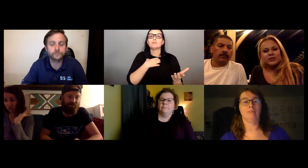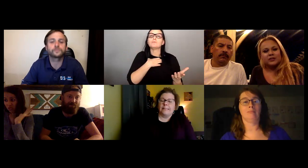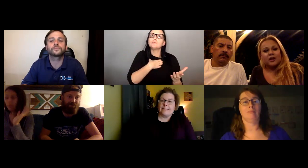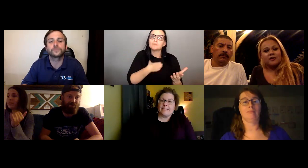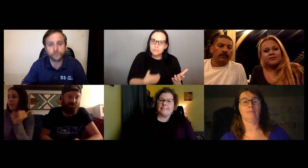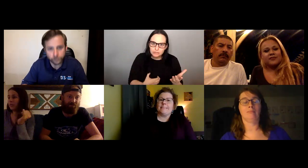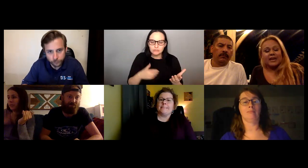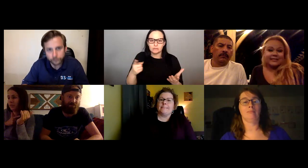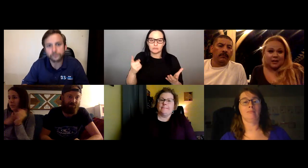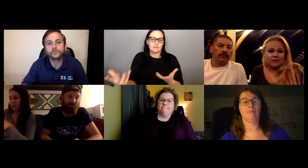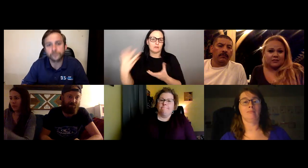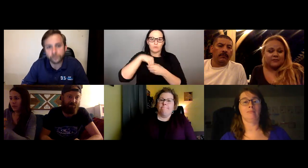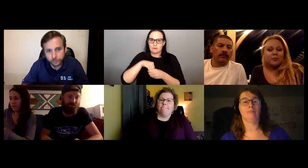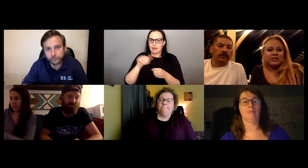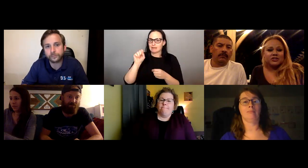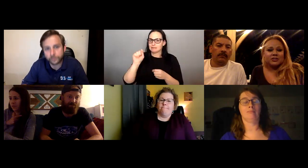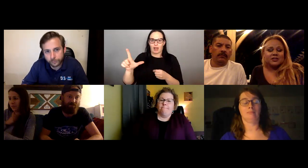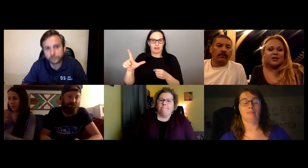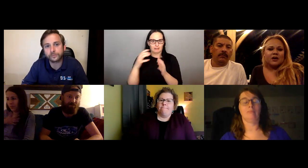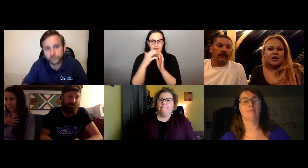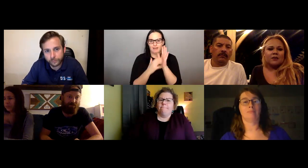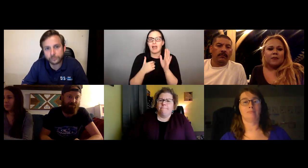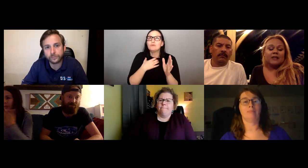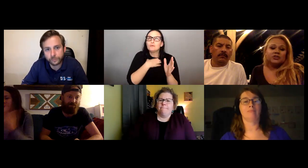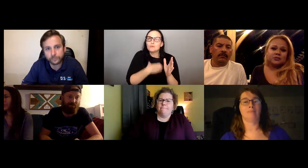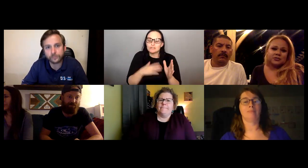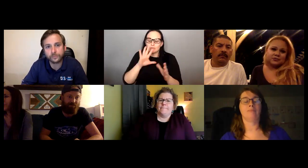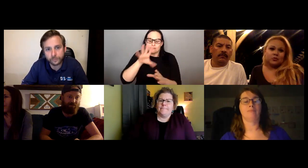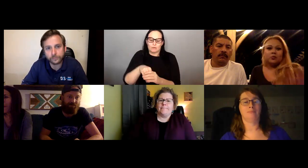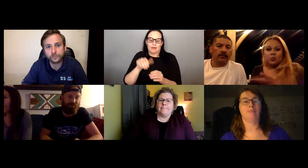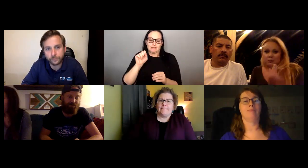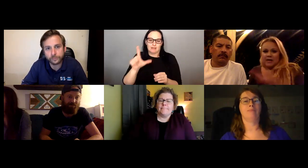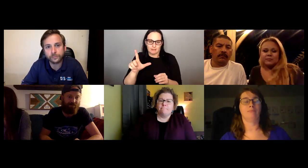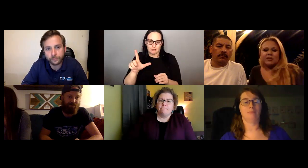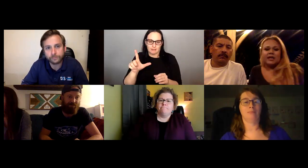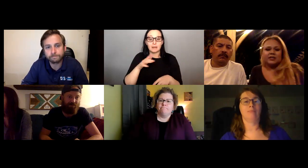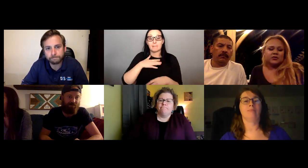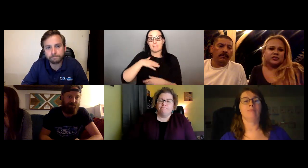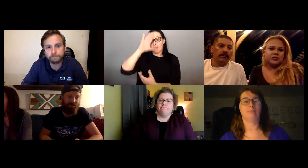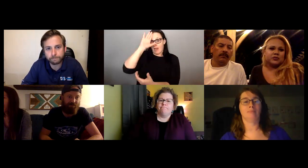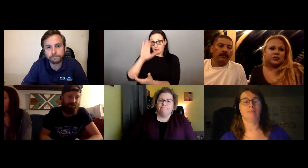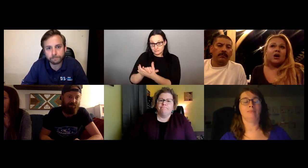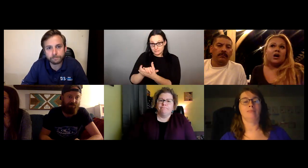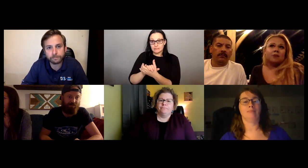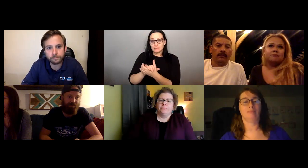a lot of asl information um i chose